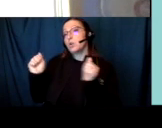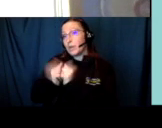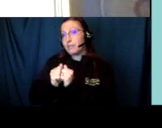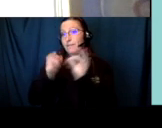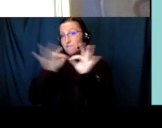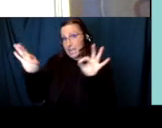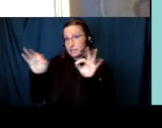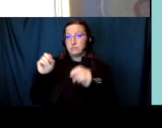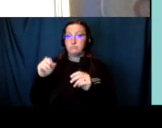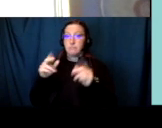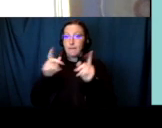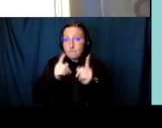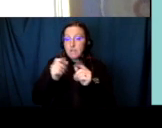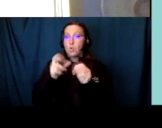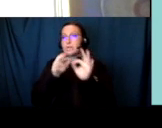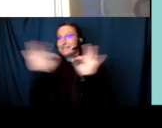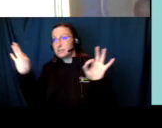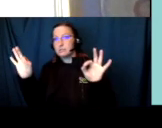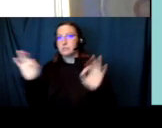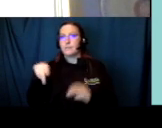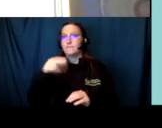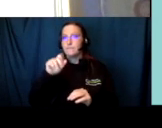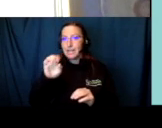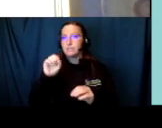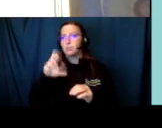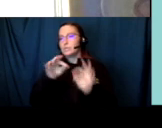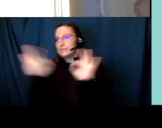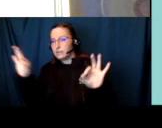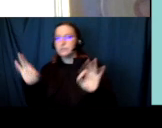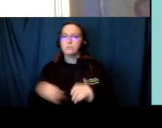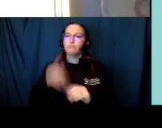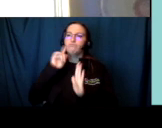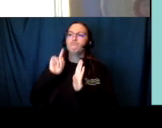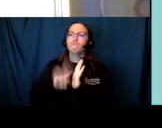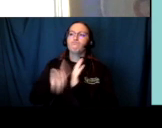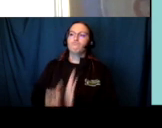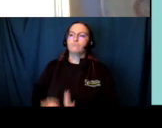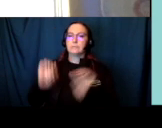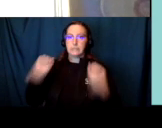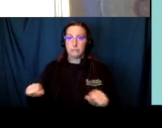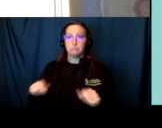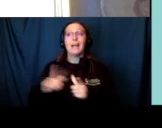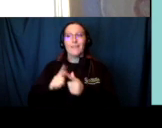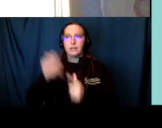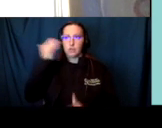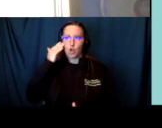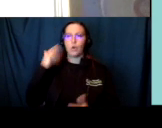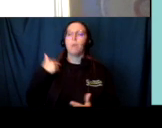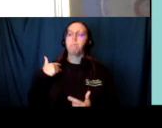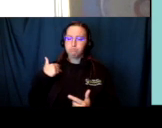sentence, like with a carrier phrase? We could do some quick checks on that and then we'd know where to start if we want to do that. We don't need a